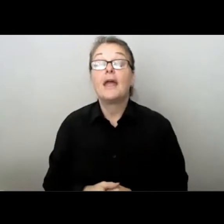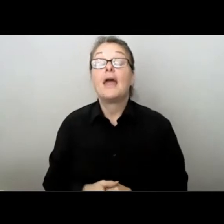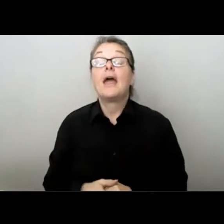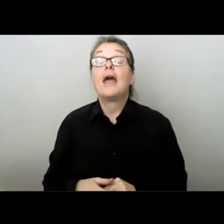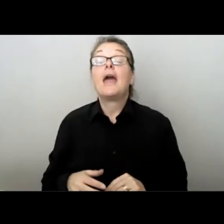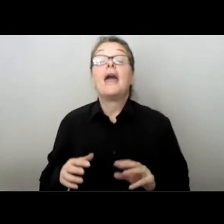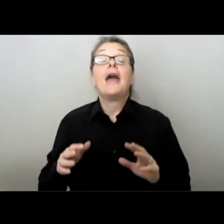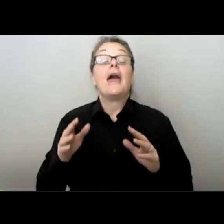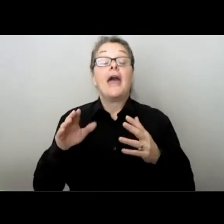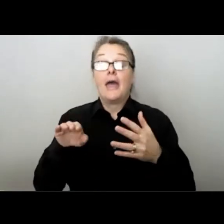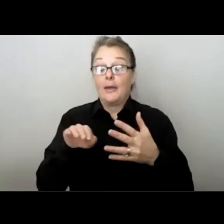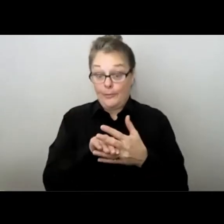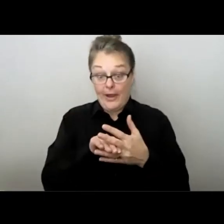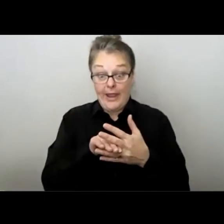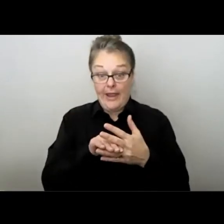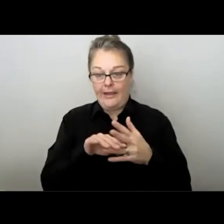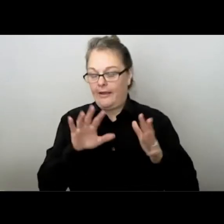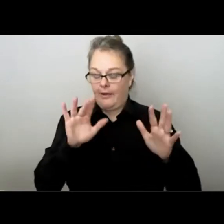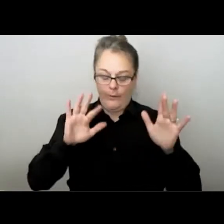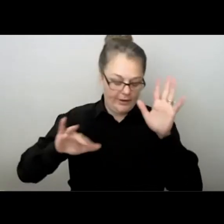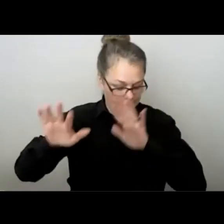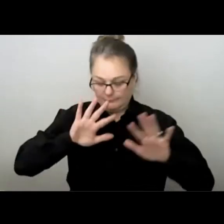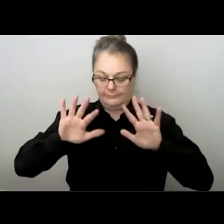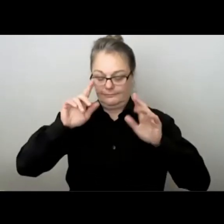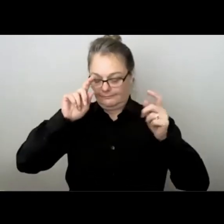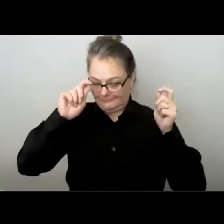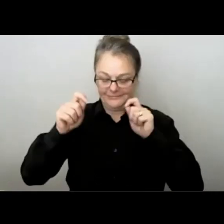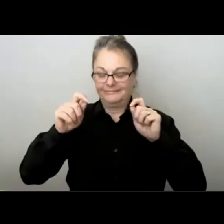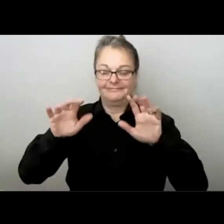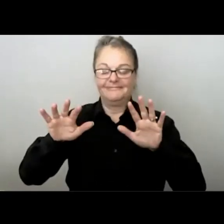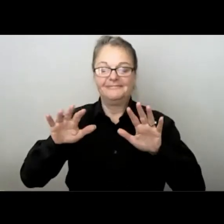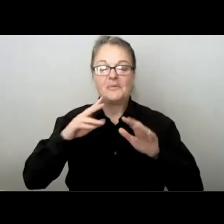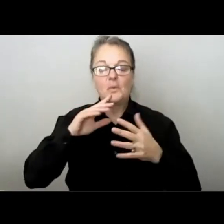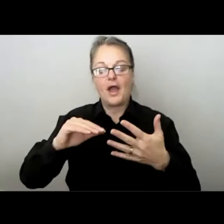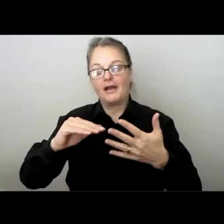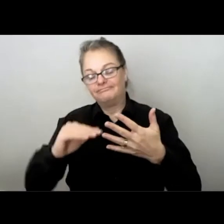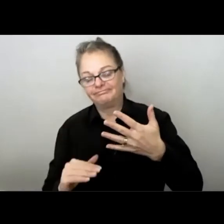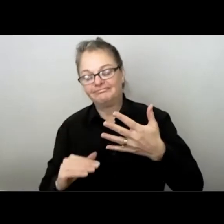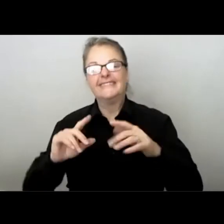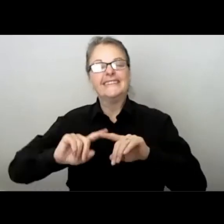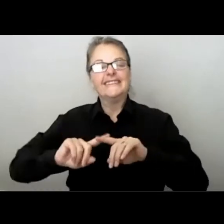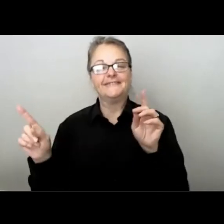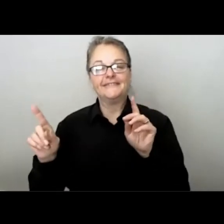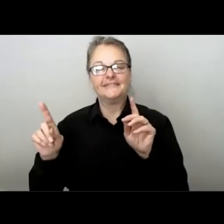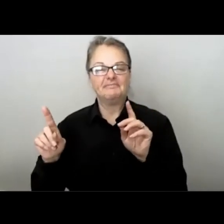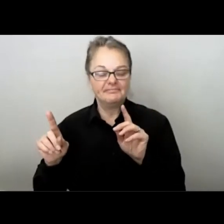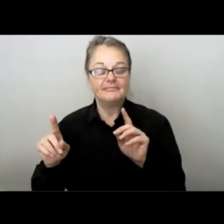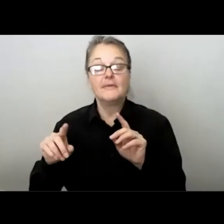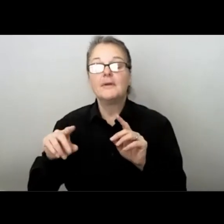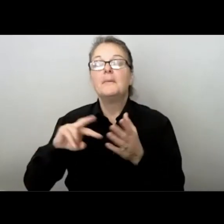WHERE WE WILL TRANSITION INTO THE SECOND PART OF THIS WORKSHOP WHERE WE WILL HAVE AN OPPORTUNITY